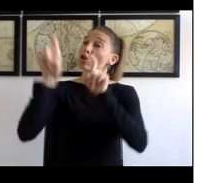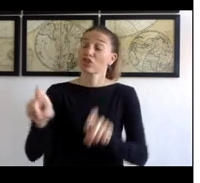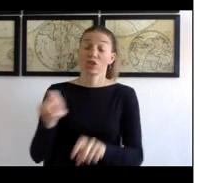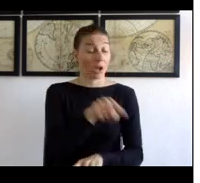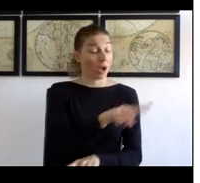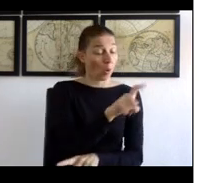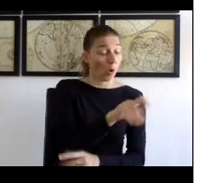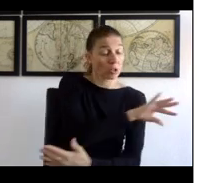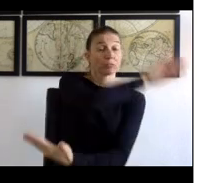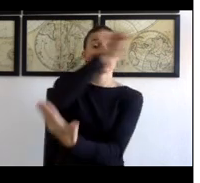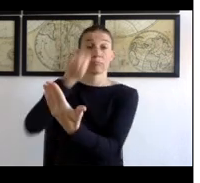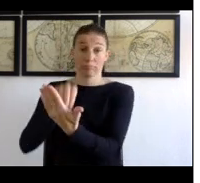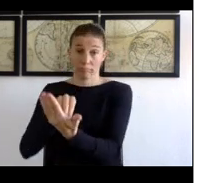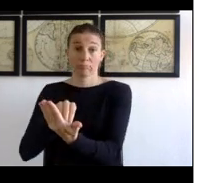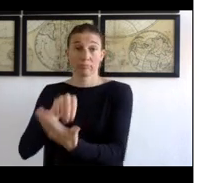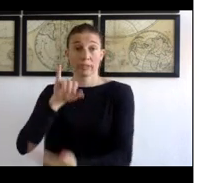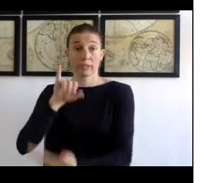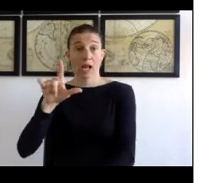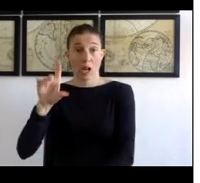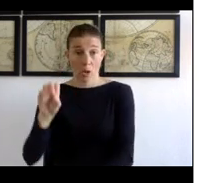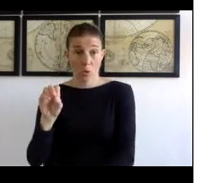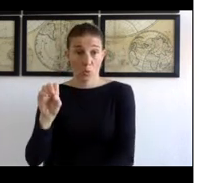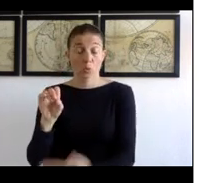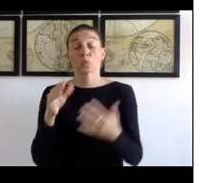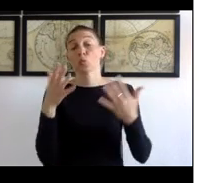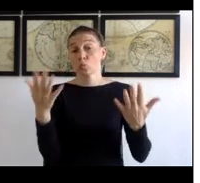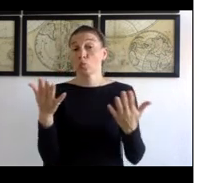that should be available at the link provided here.